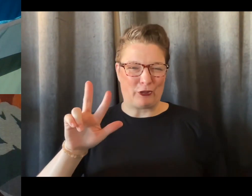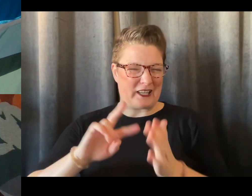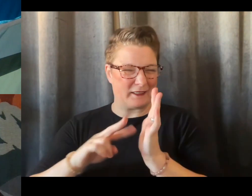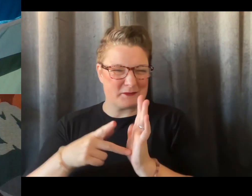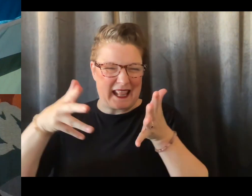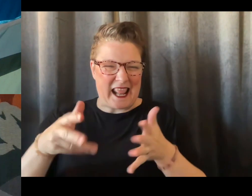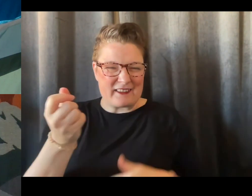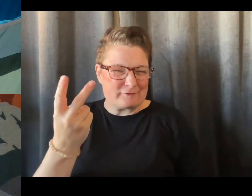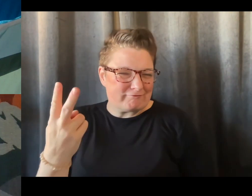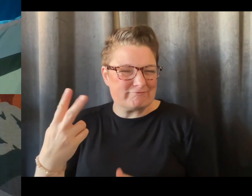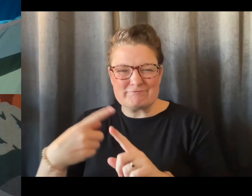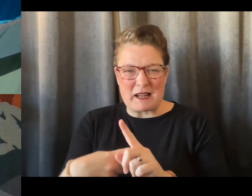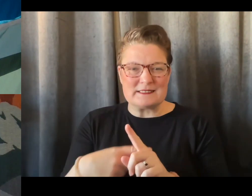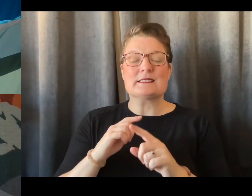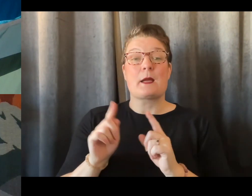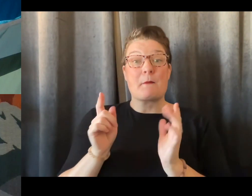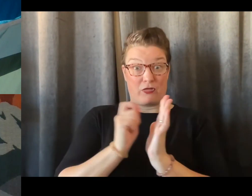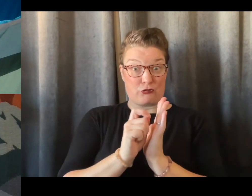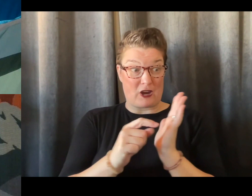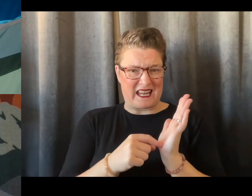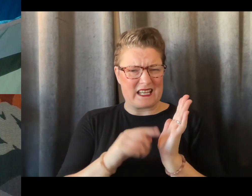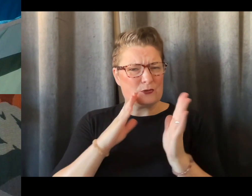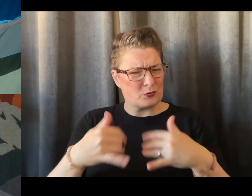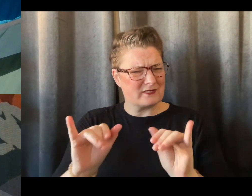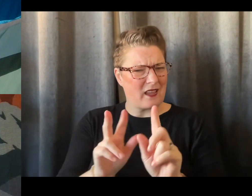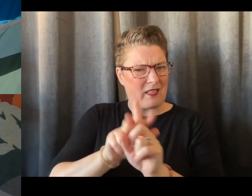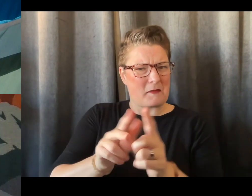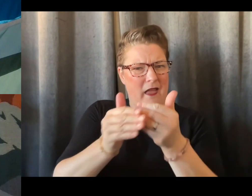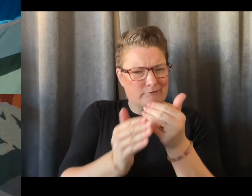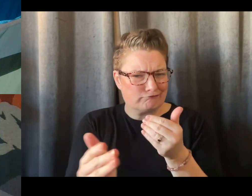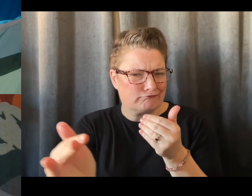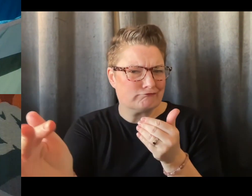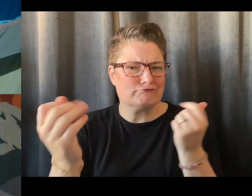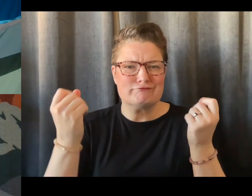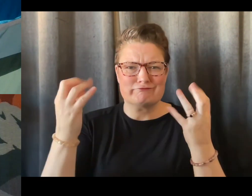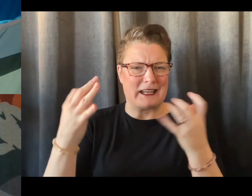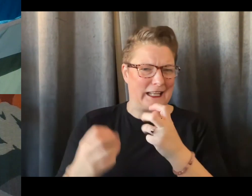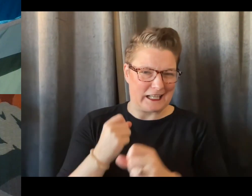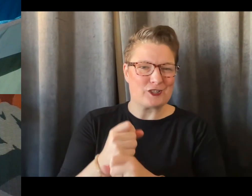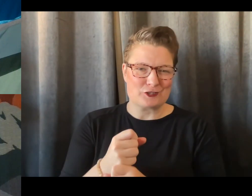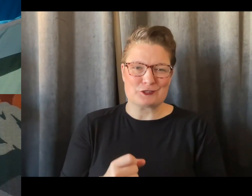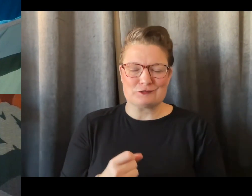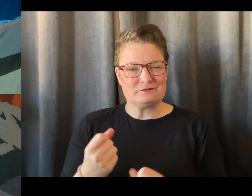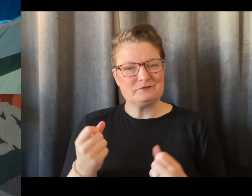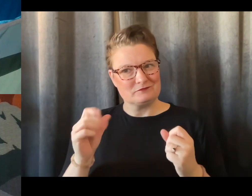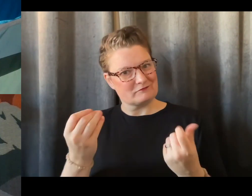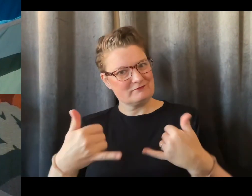more months, but the writings will continue to be relevant for years to come, so it's still a good resource.